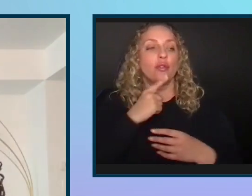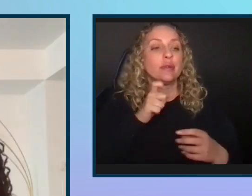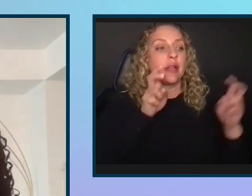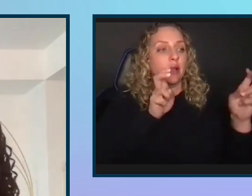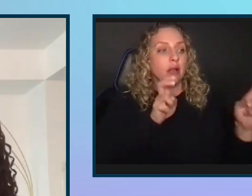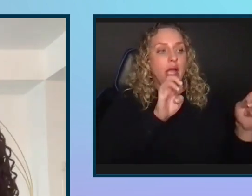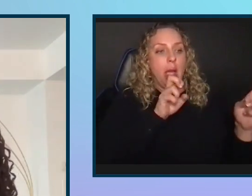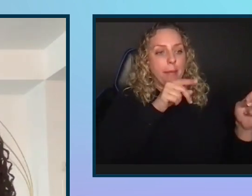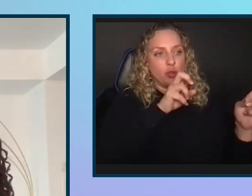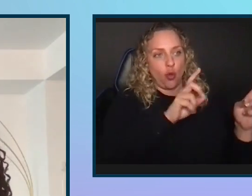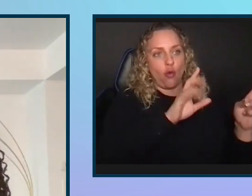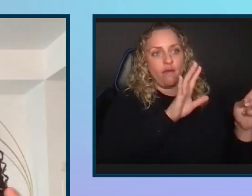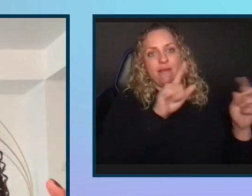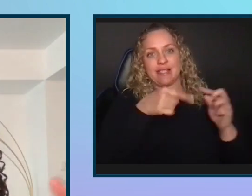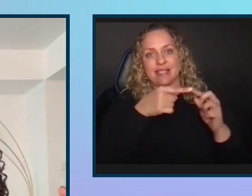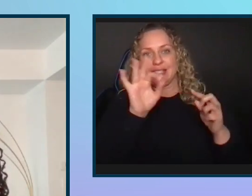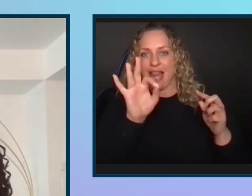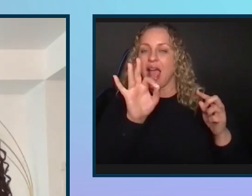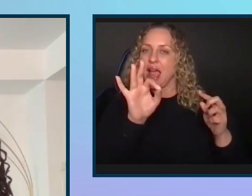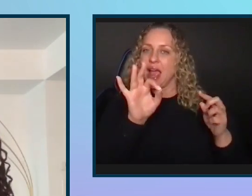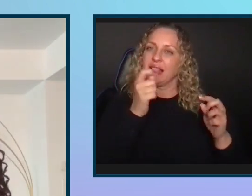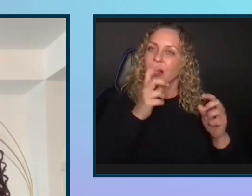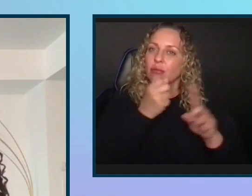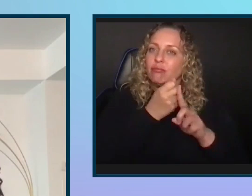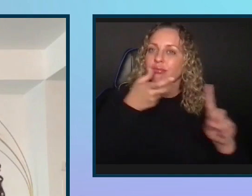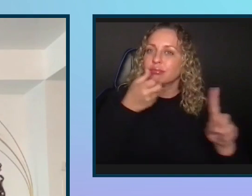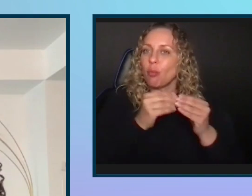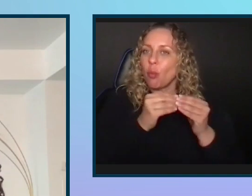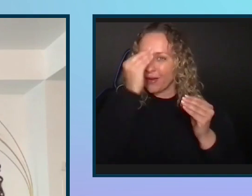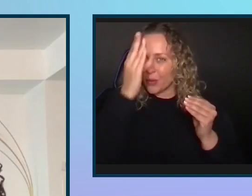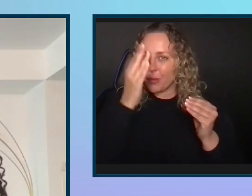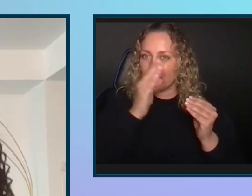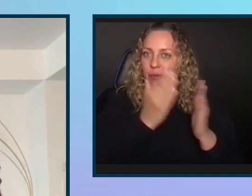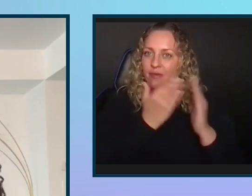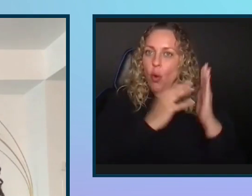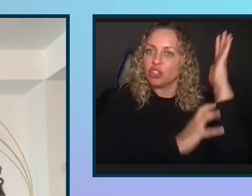and then the title, right? Like there are ways to give a little bit more context before having that creative title